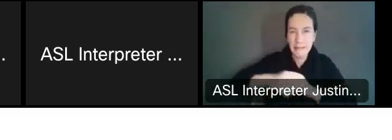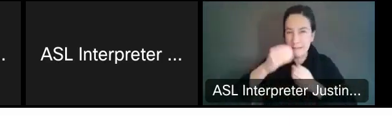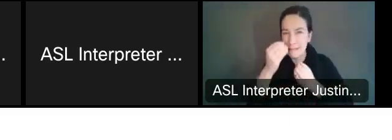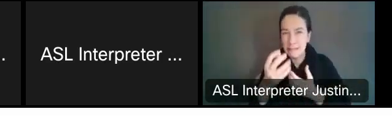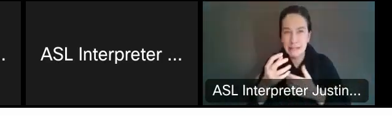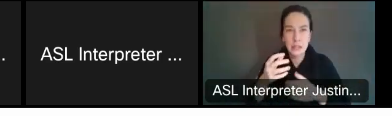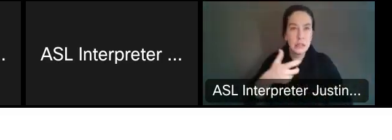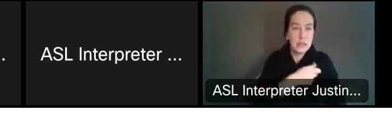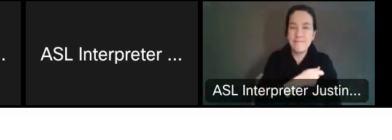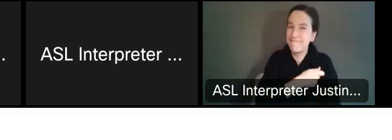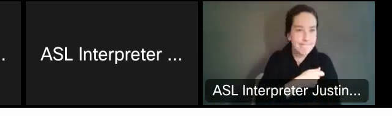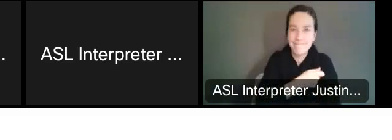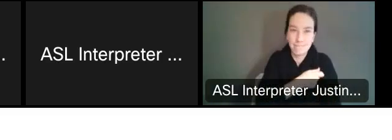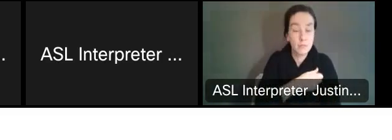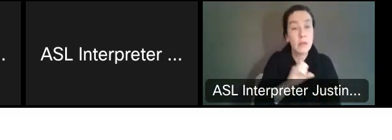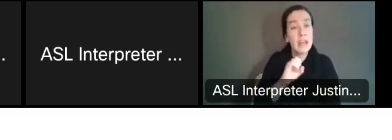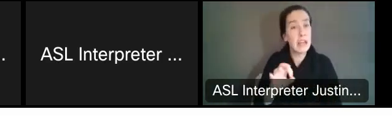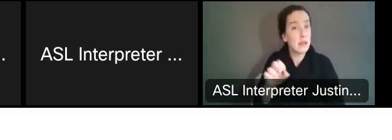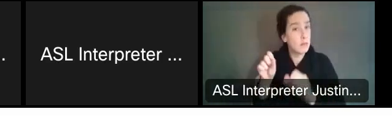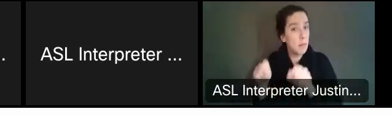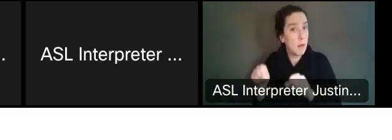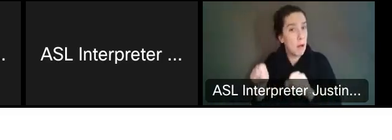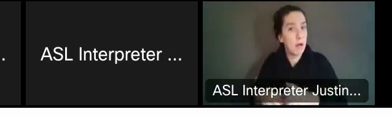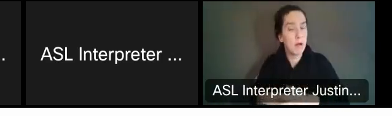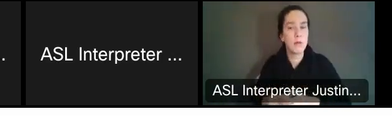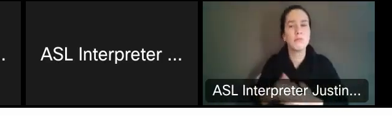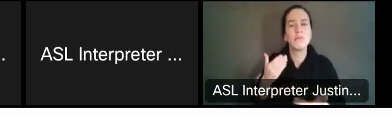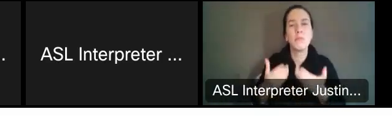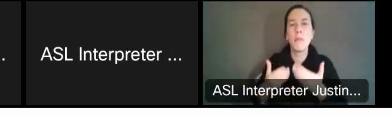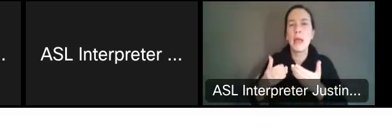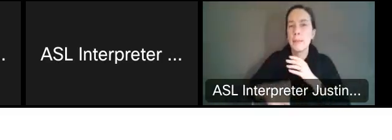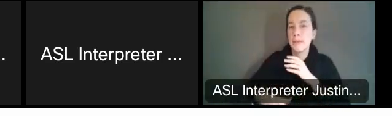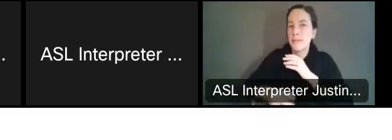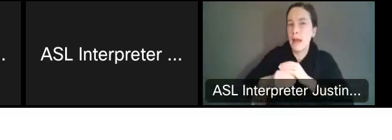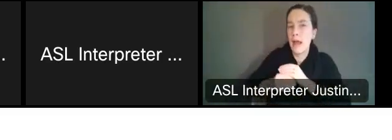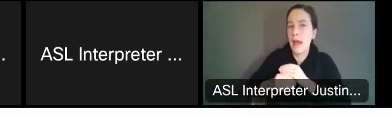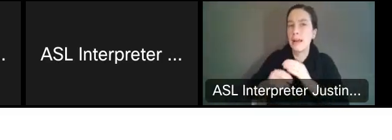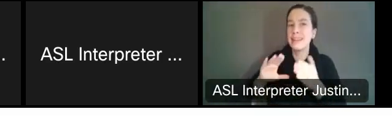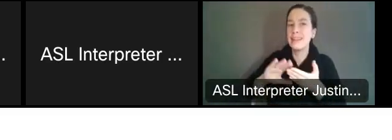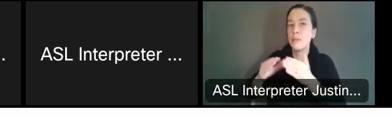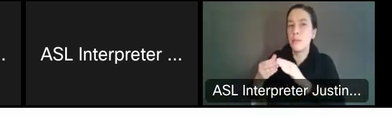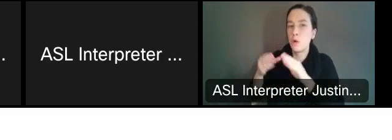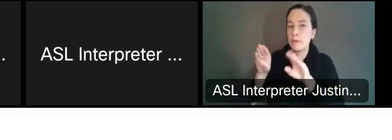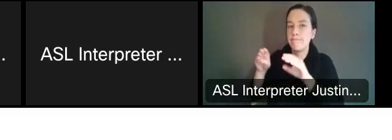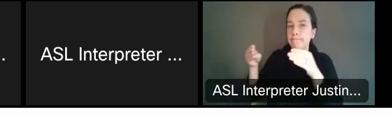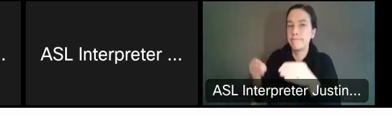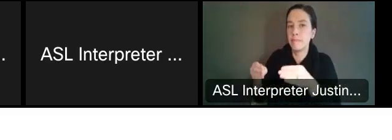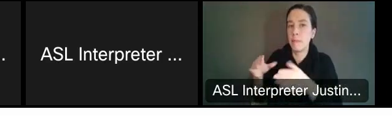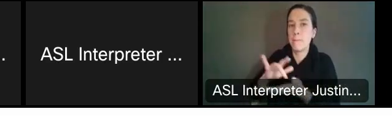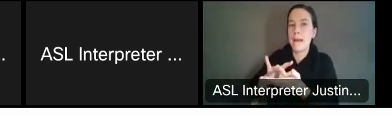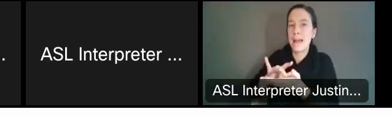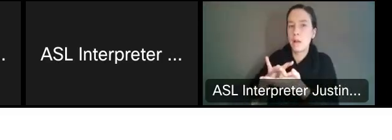If you can, you may want to include a community based medical expert, familiar with covert 19 and its vaccines.